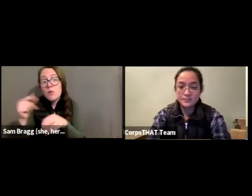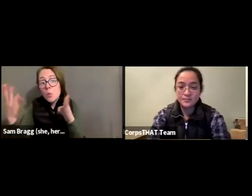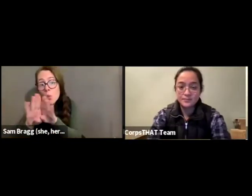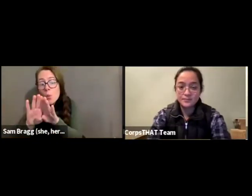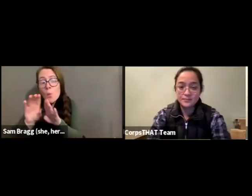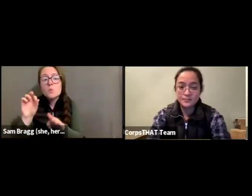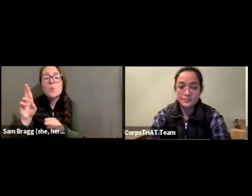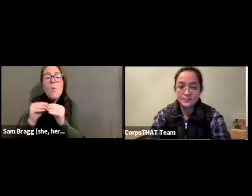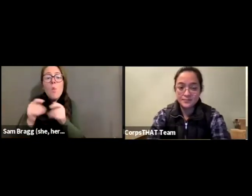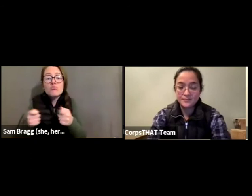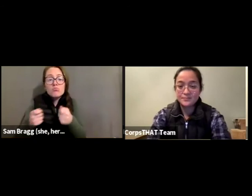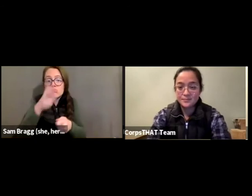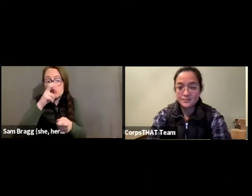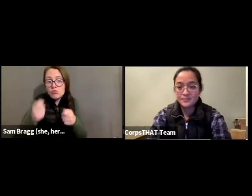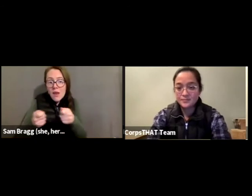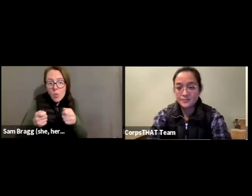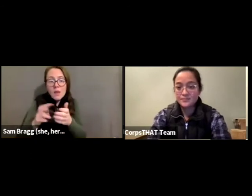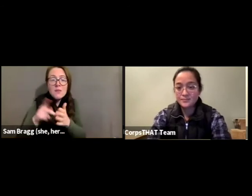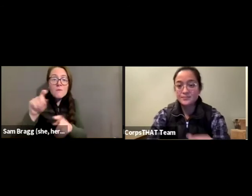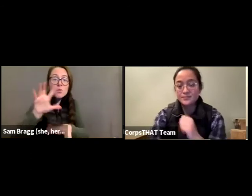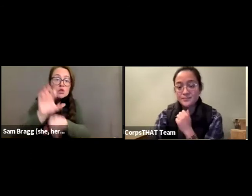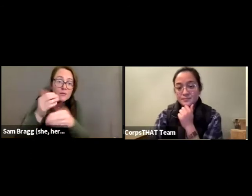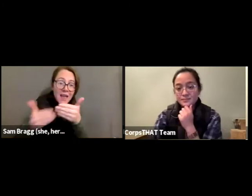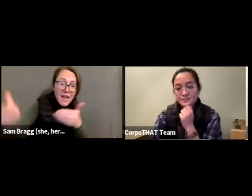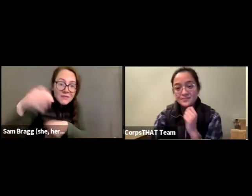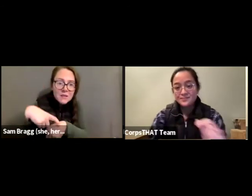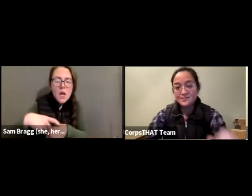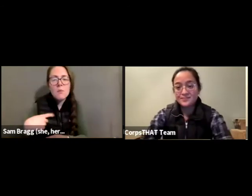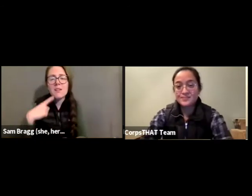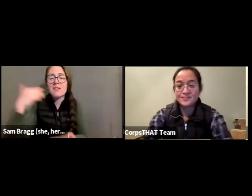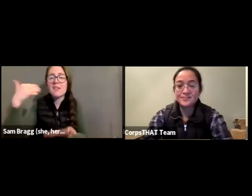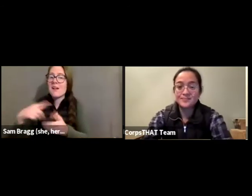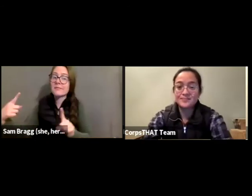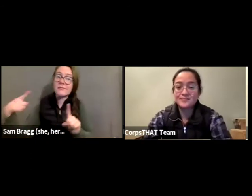researching the local you know state parks or different parks maybe are closed and that region